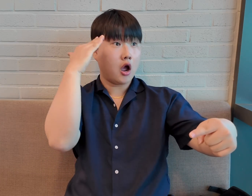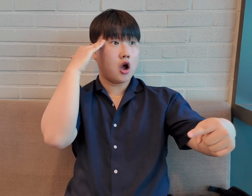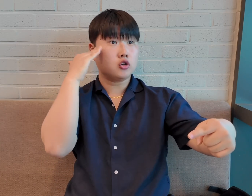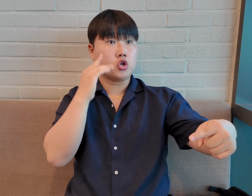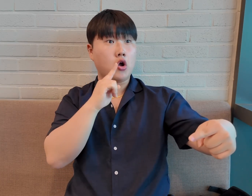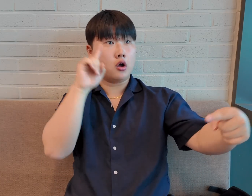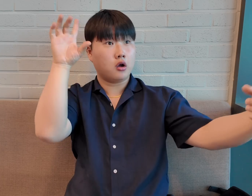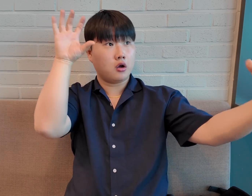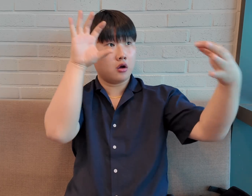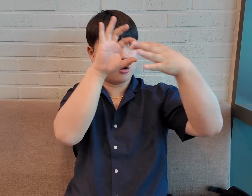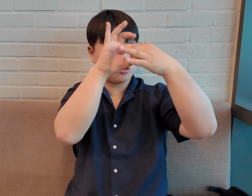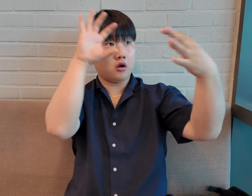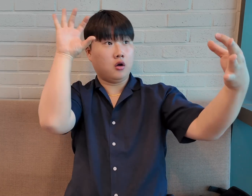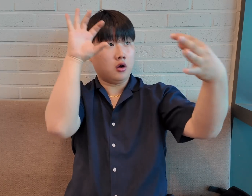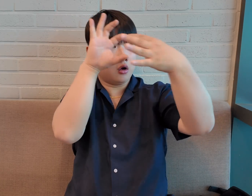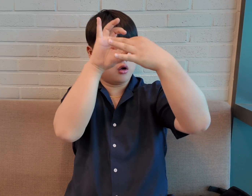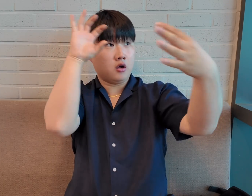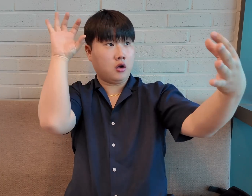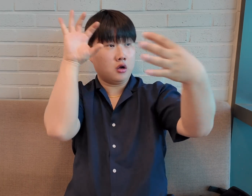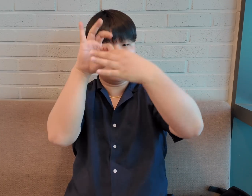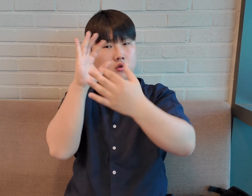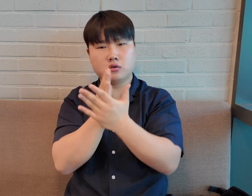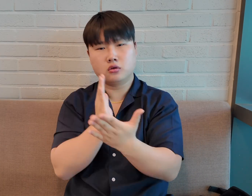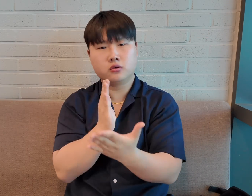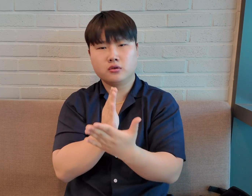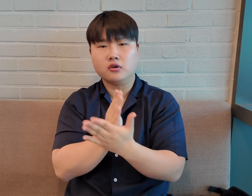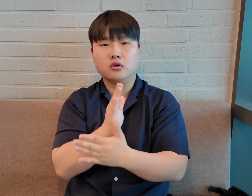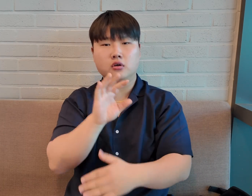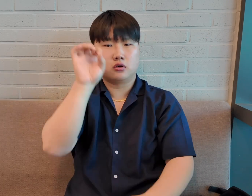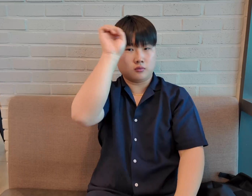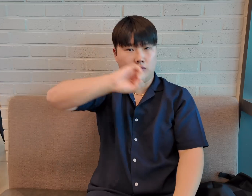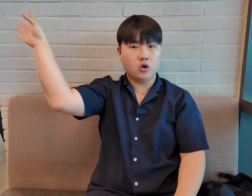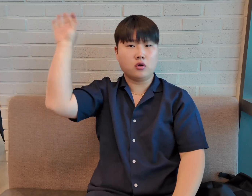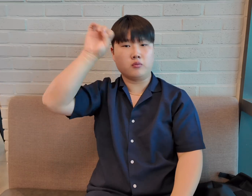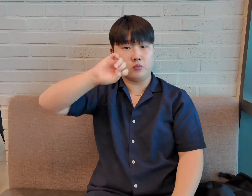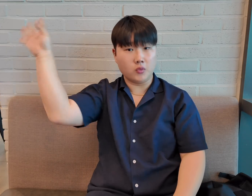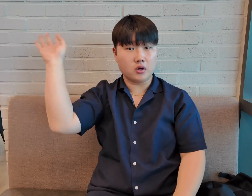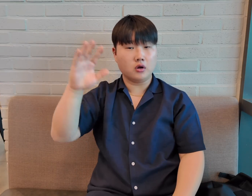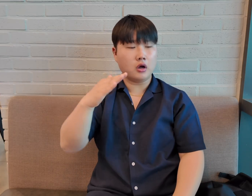and trying to correspond with Korean words.